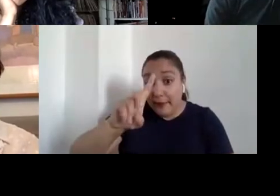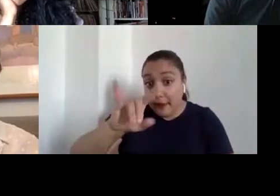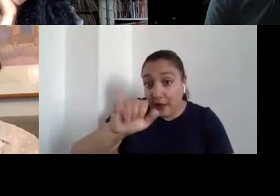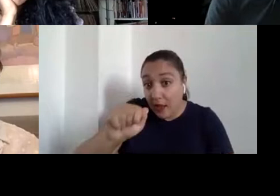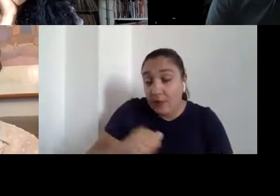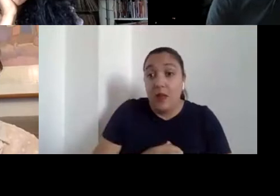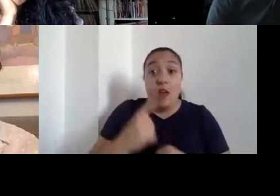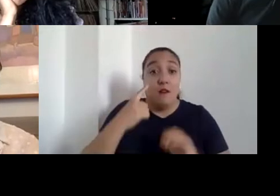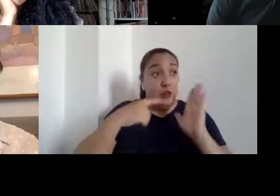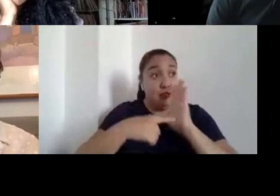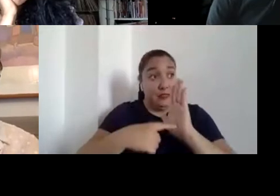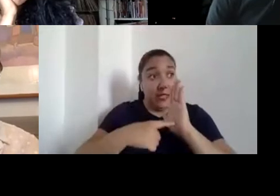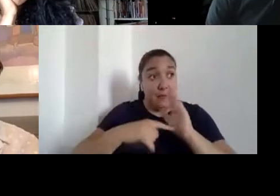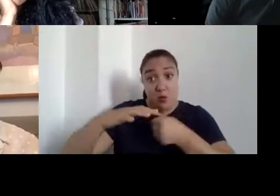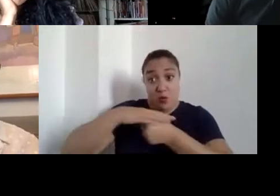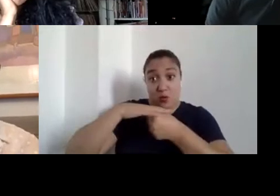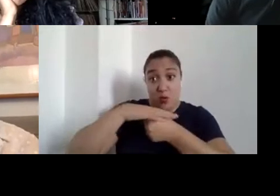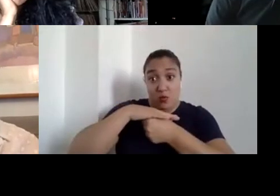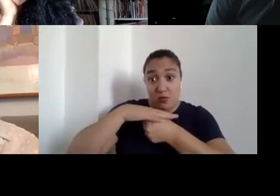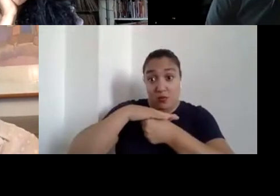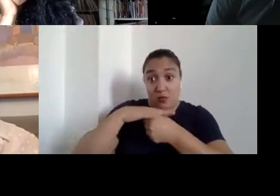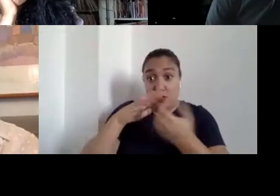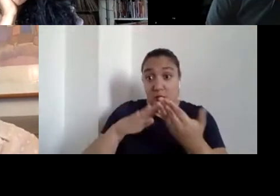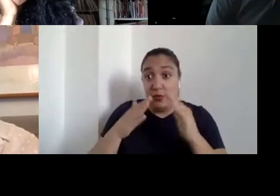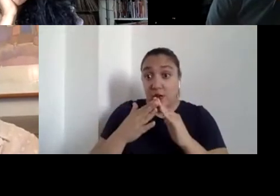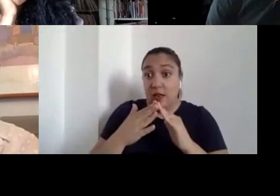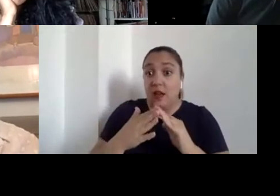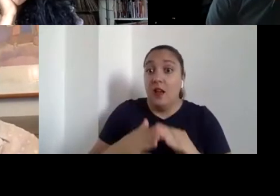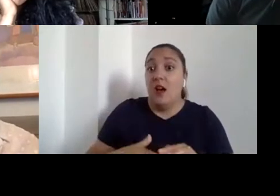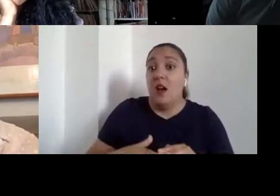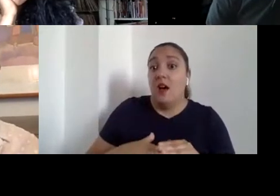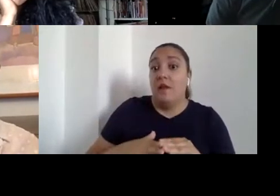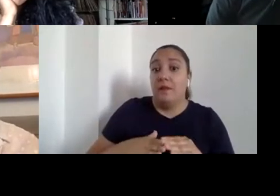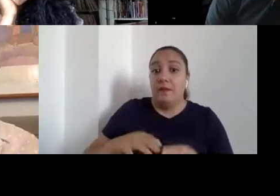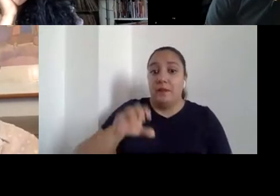shout out to Sanctuary for Independent Media, they work really closely with youth in our